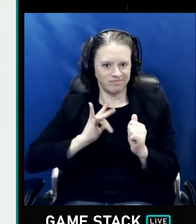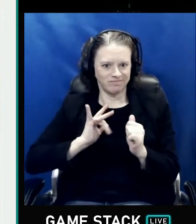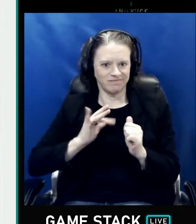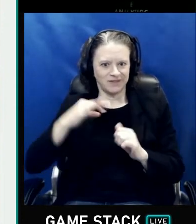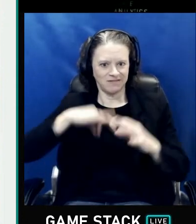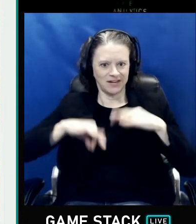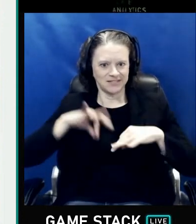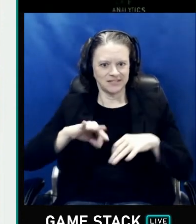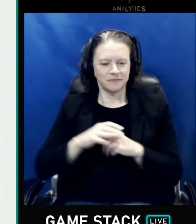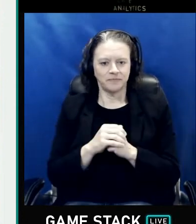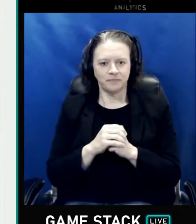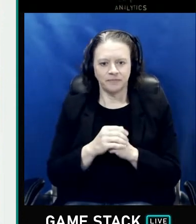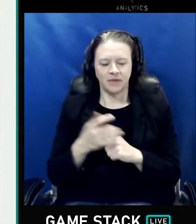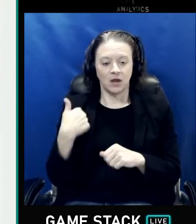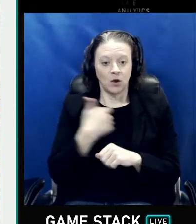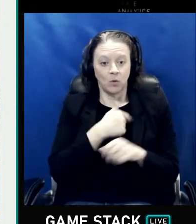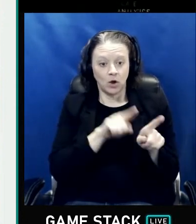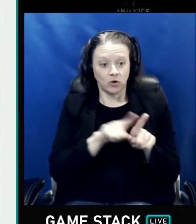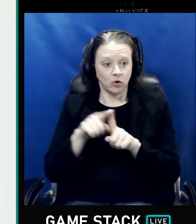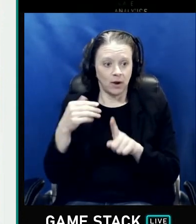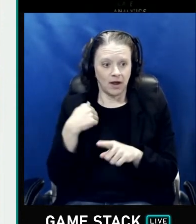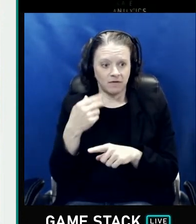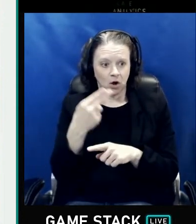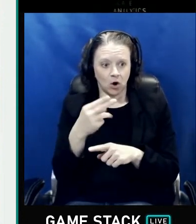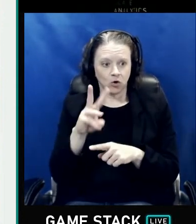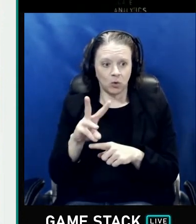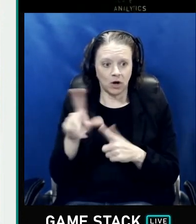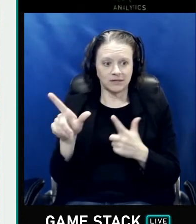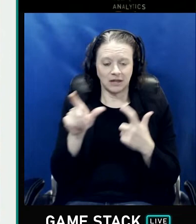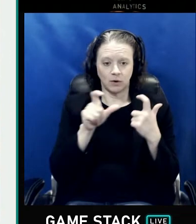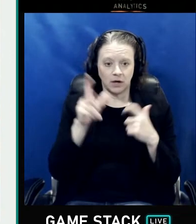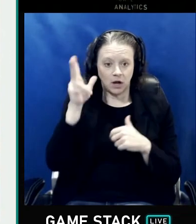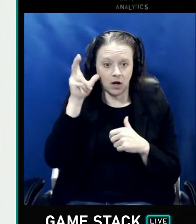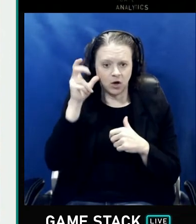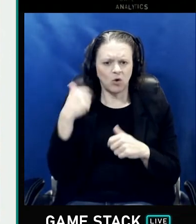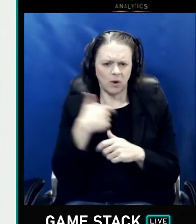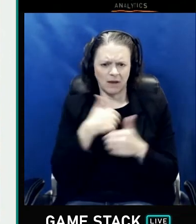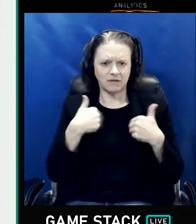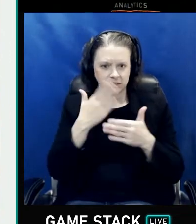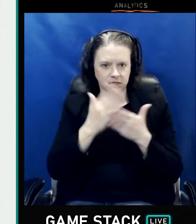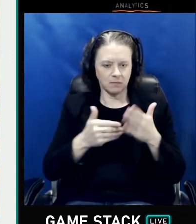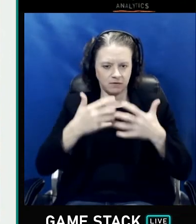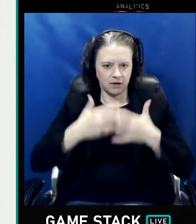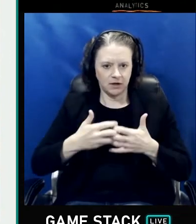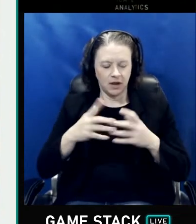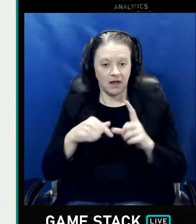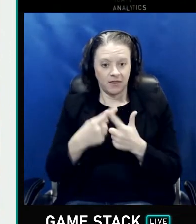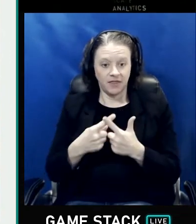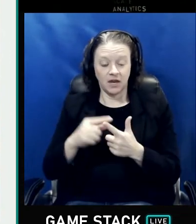There are some devices that we enable hardware accelerated audio and this enables you to get your core back, so that you can make your game more performant.